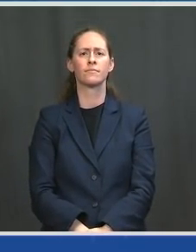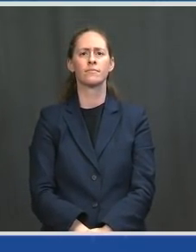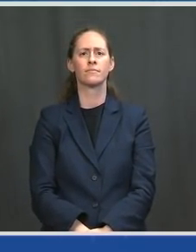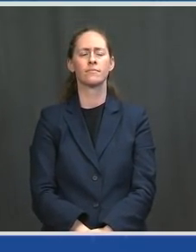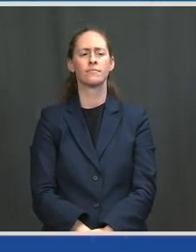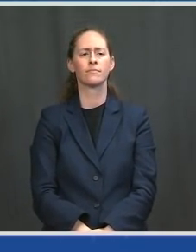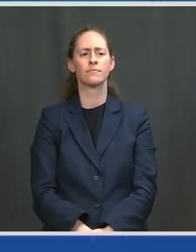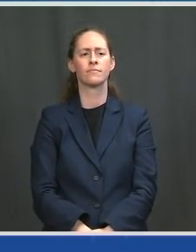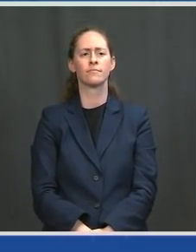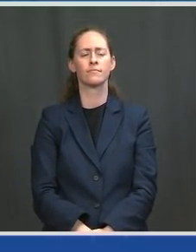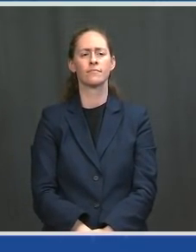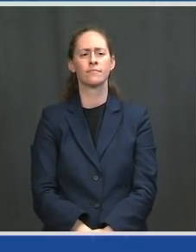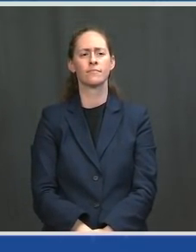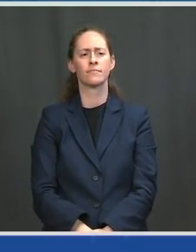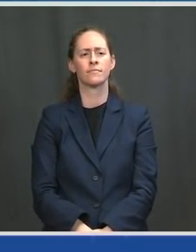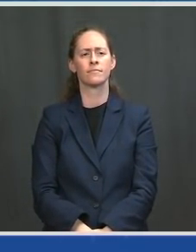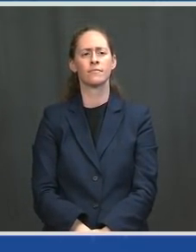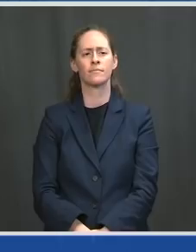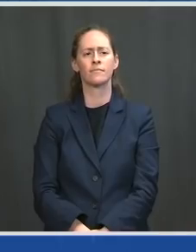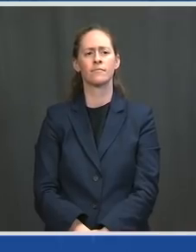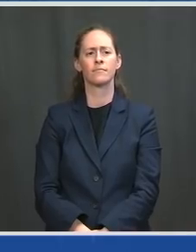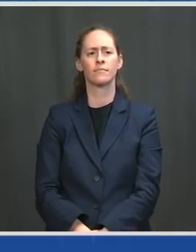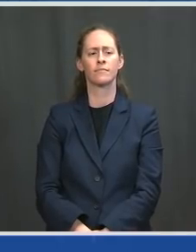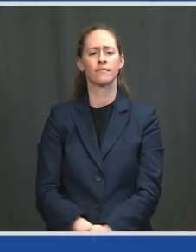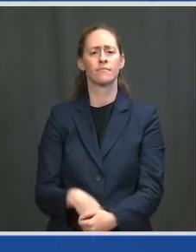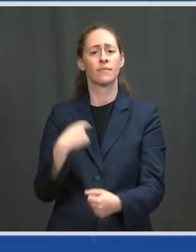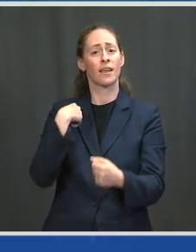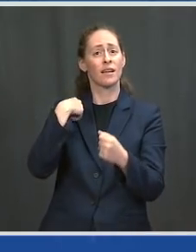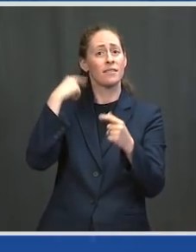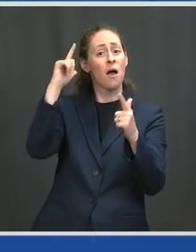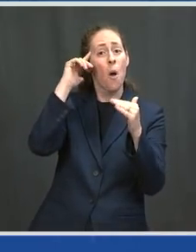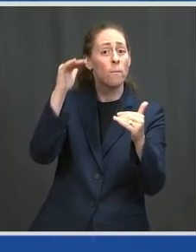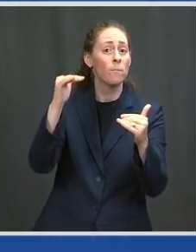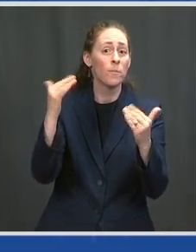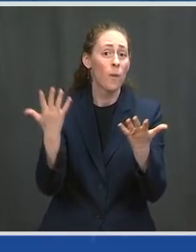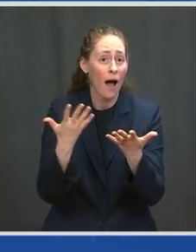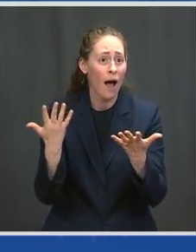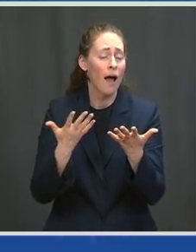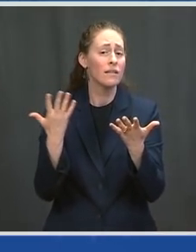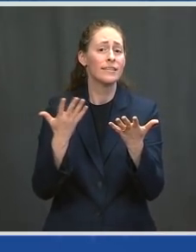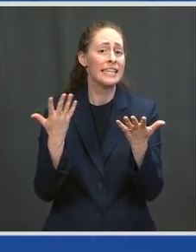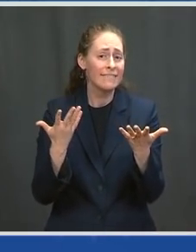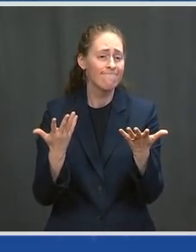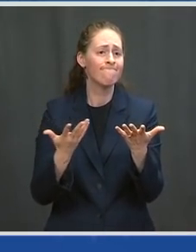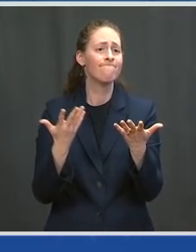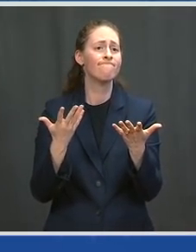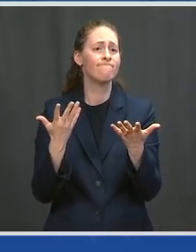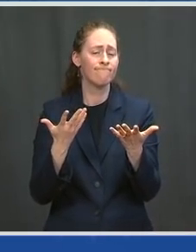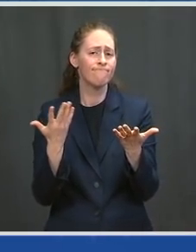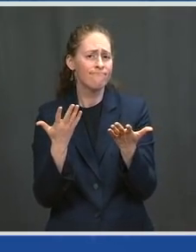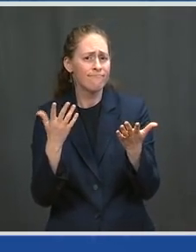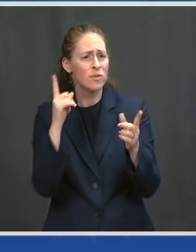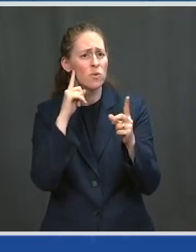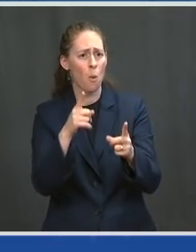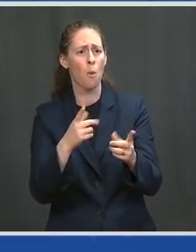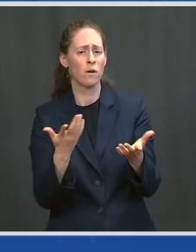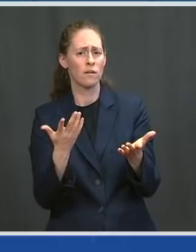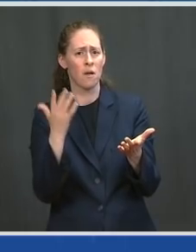this will be closing down sooner than later. But Israel has a right to defend itself